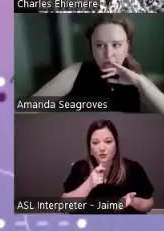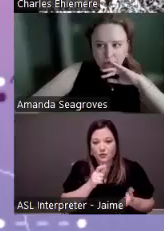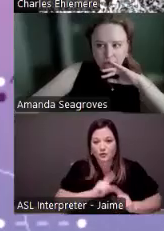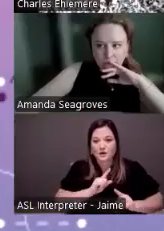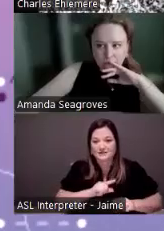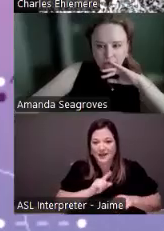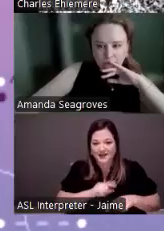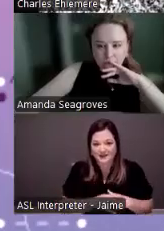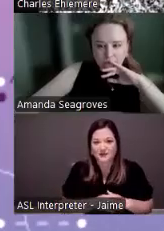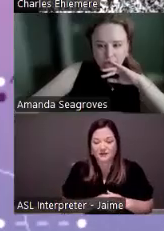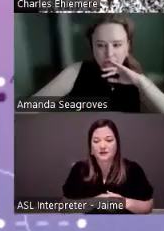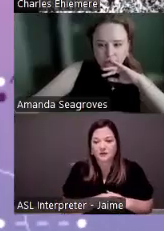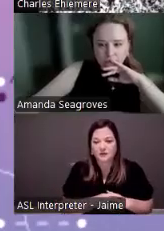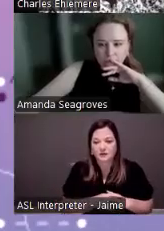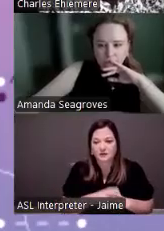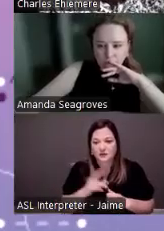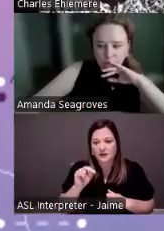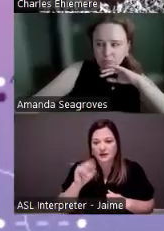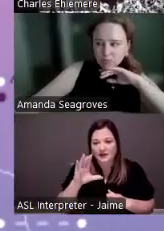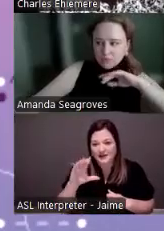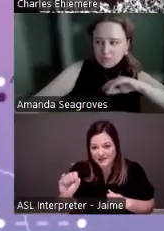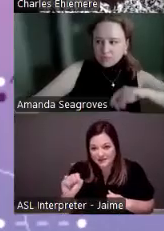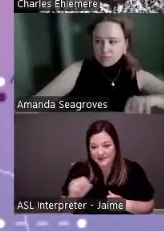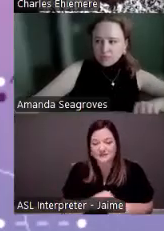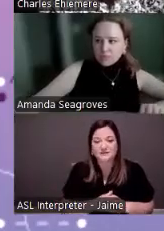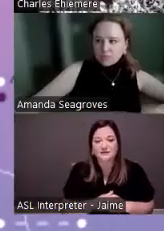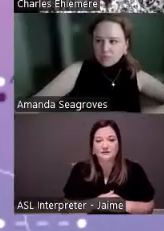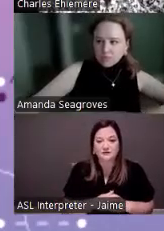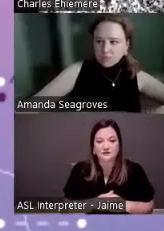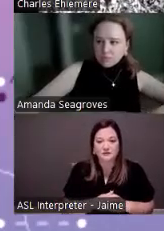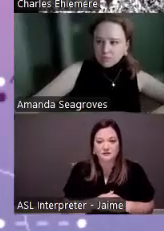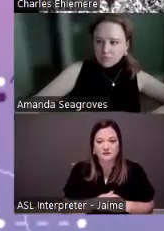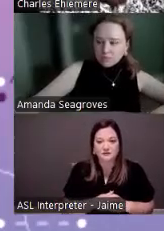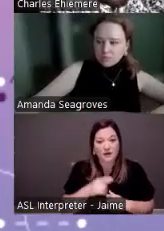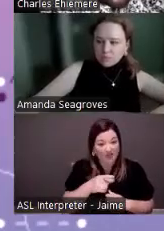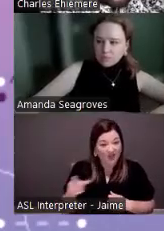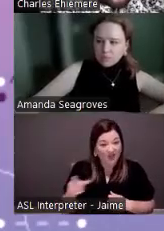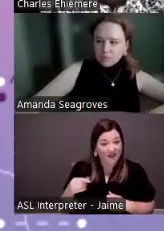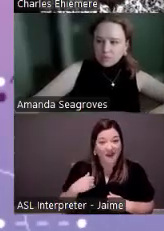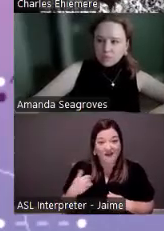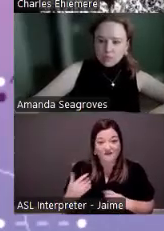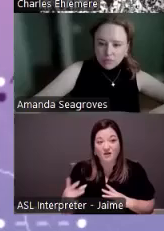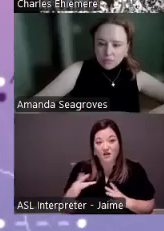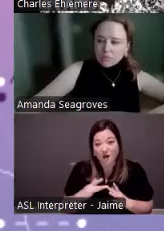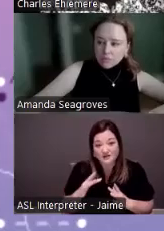I was able to get their contacts, contacted them,